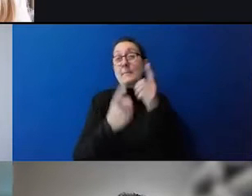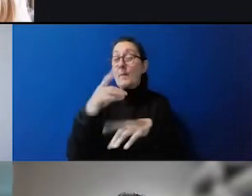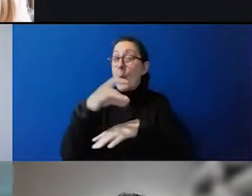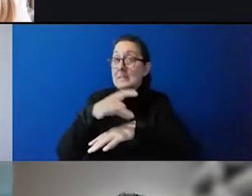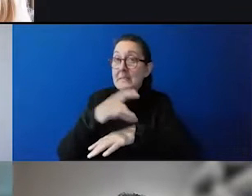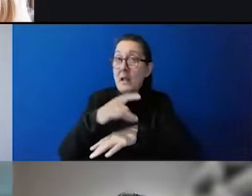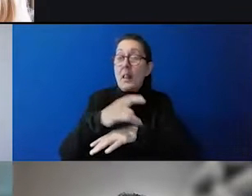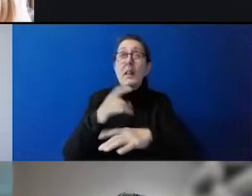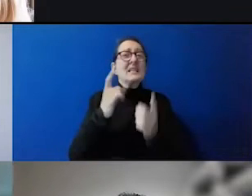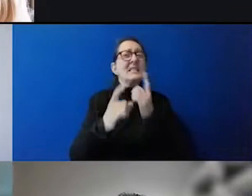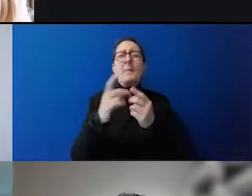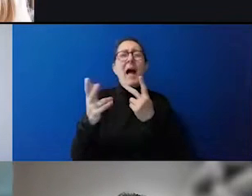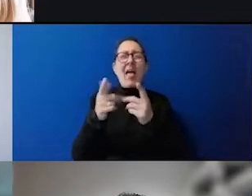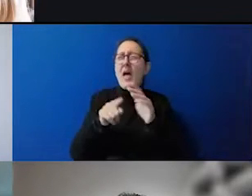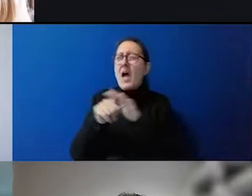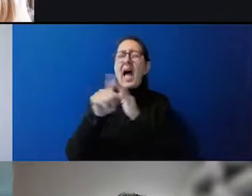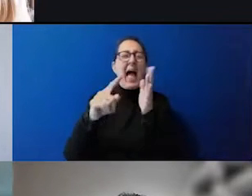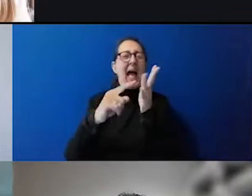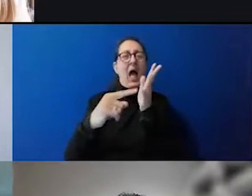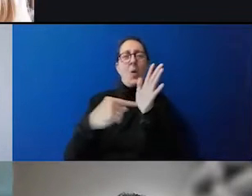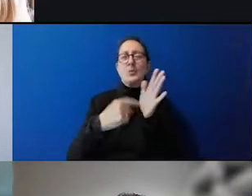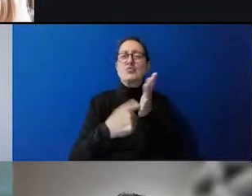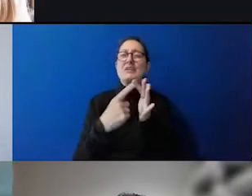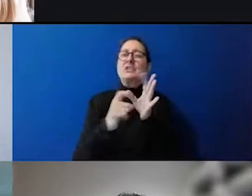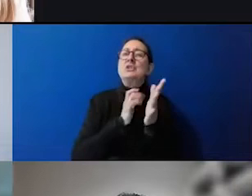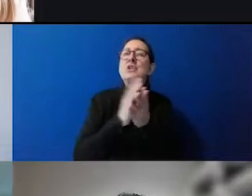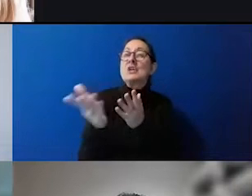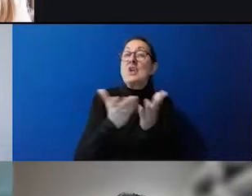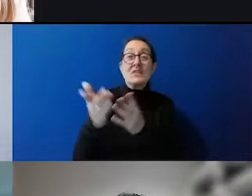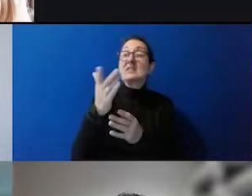in the community where you'd be able to come and see a lawyer and get some family law advice and